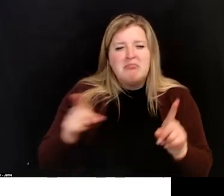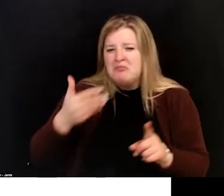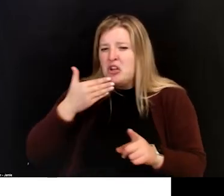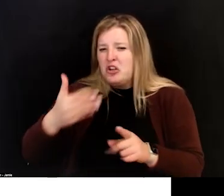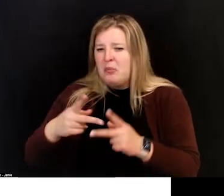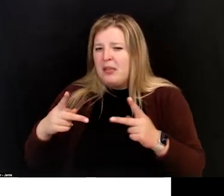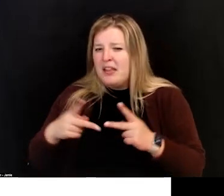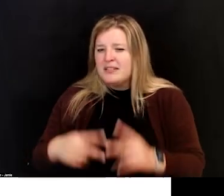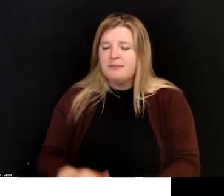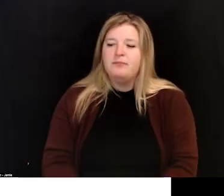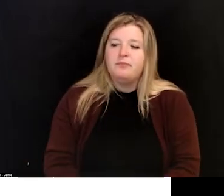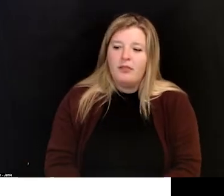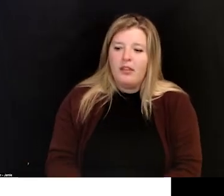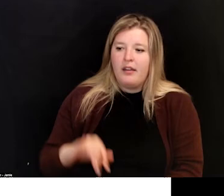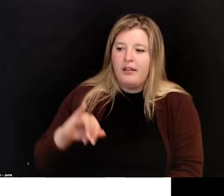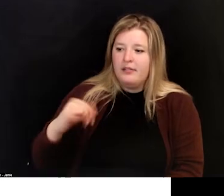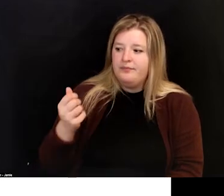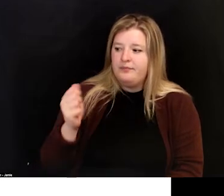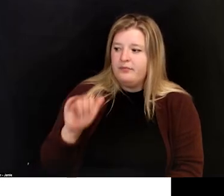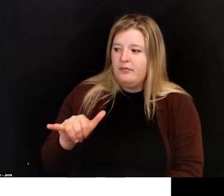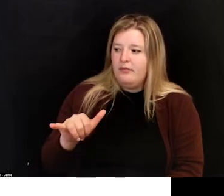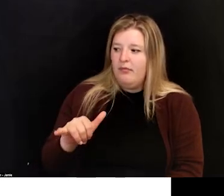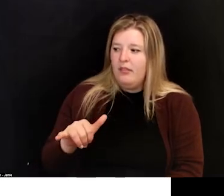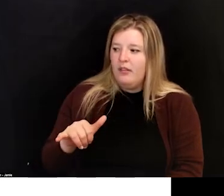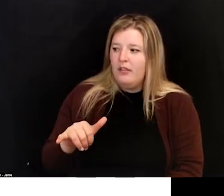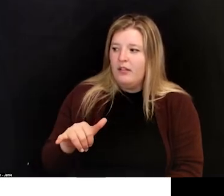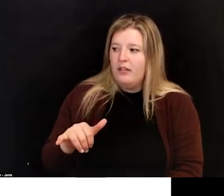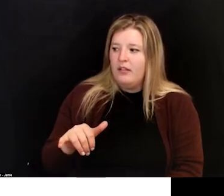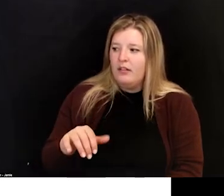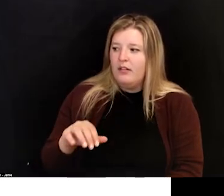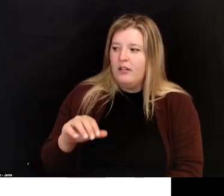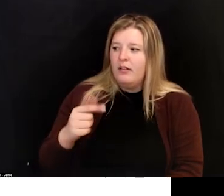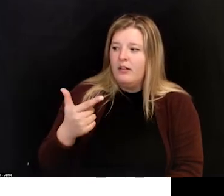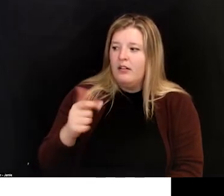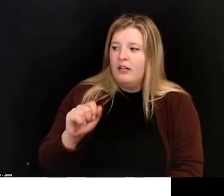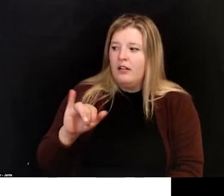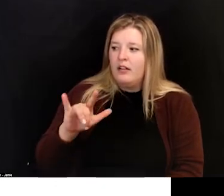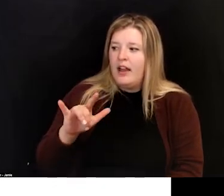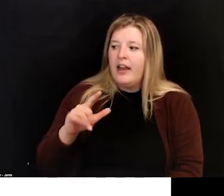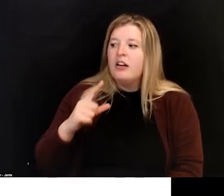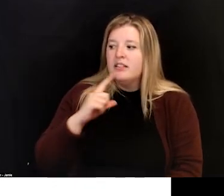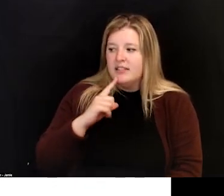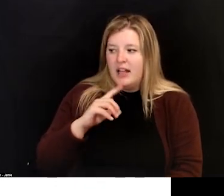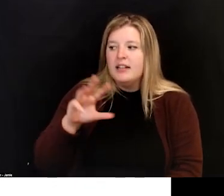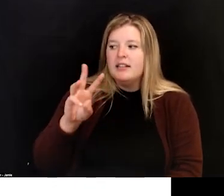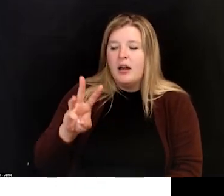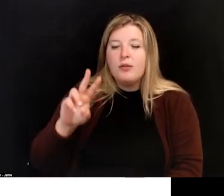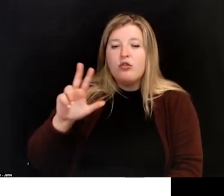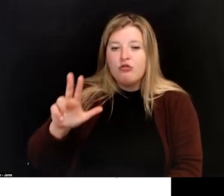[Jay] Thank you, and also Gail Jones pointed out that W3C, which you and I use all the time as we're familiar with it,